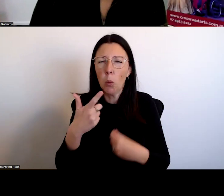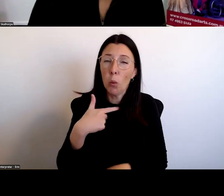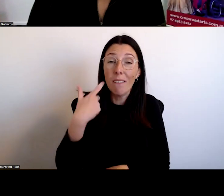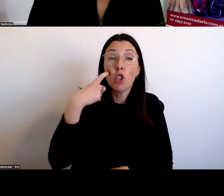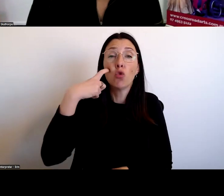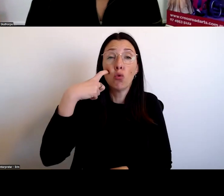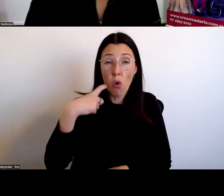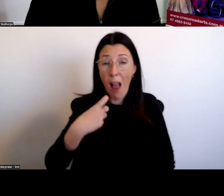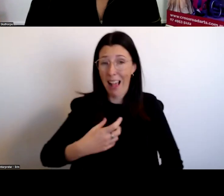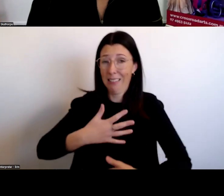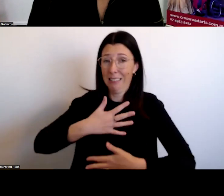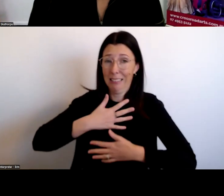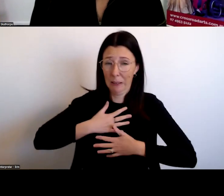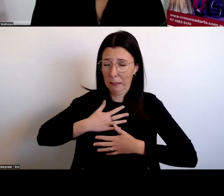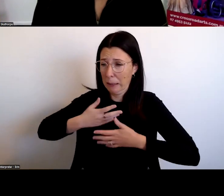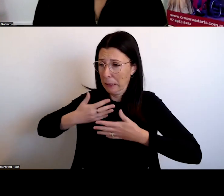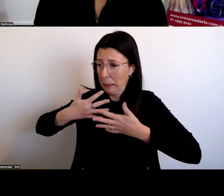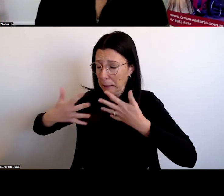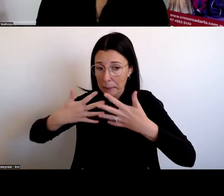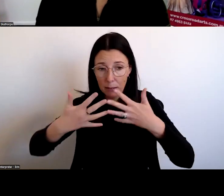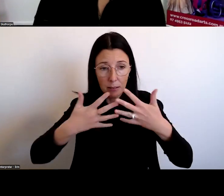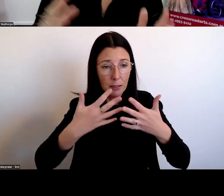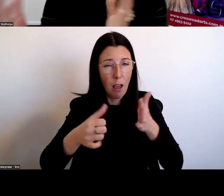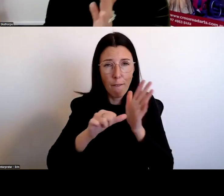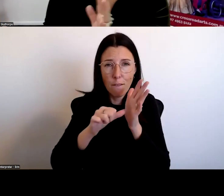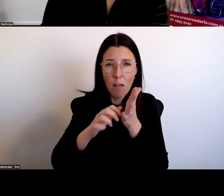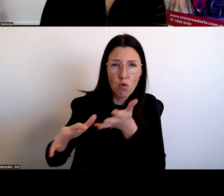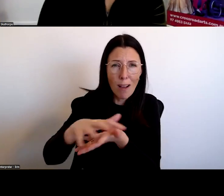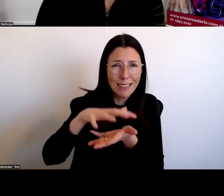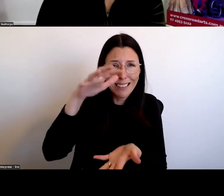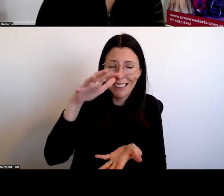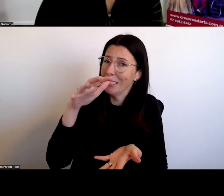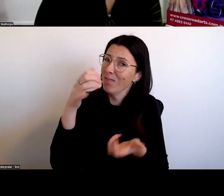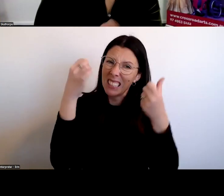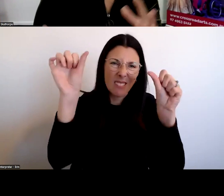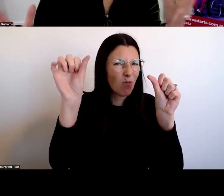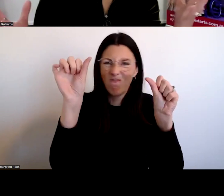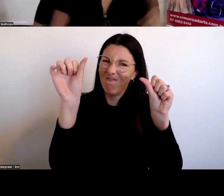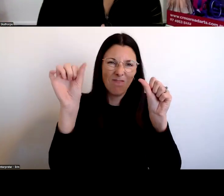fundraising and it really wasn't that successful because we didn't have a dedicated staff member or